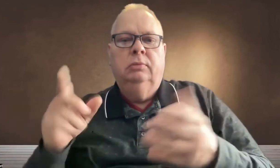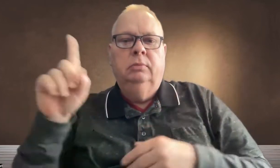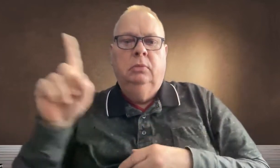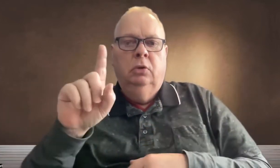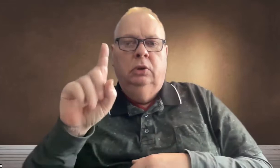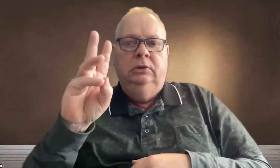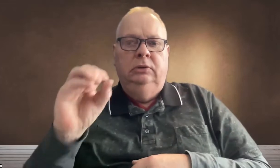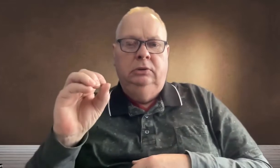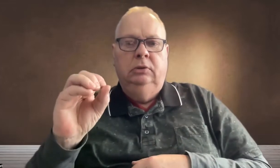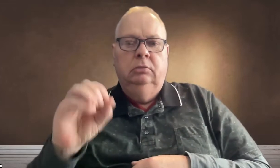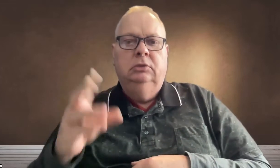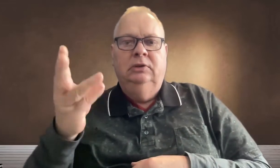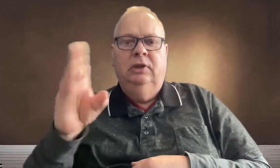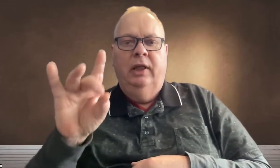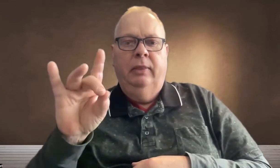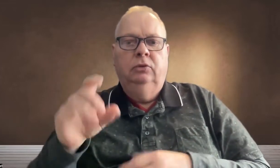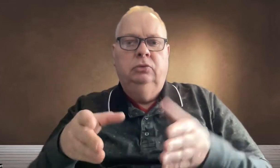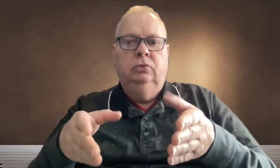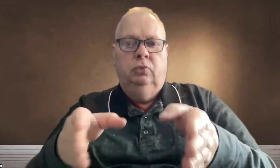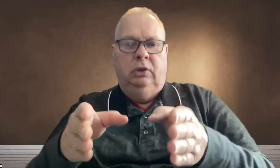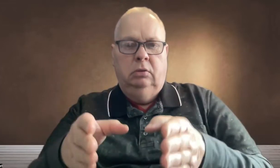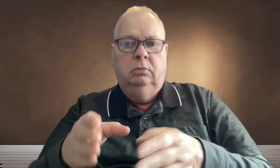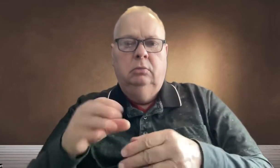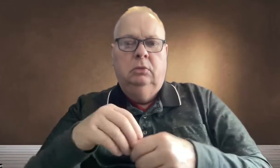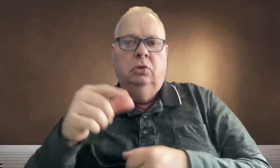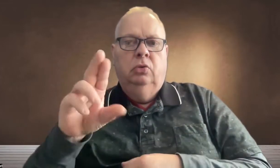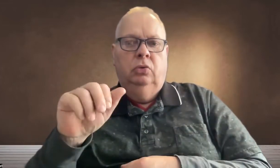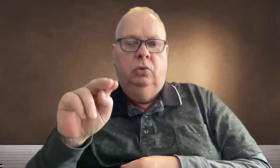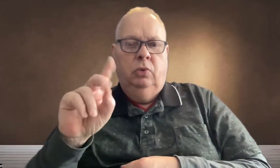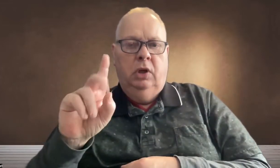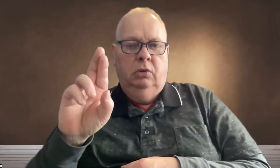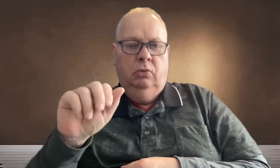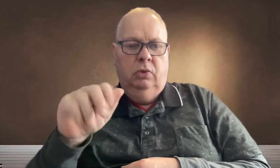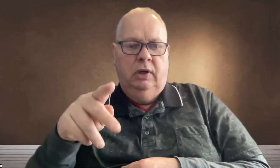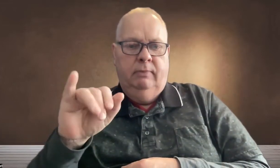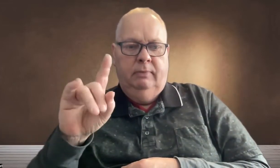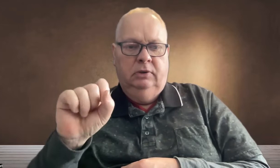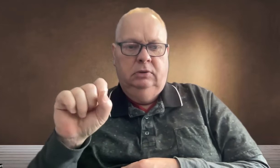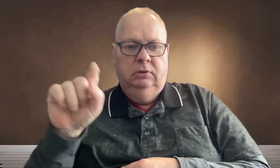The meeting is at 160 68th St SW, Grand Rapids,